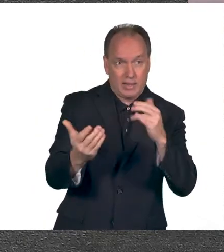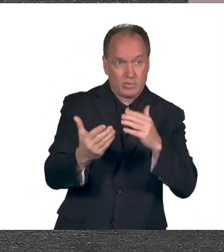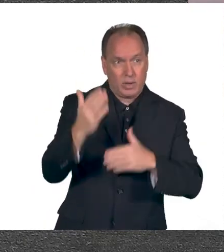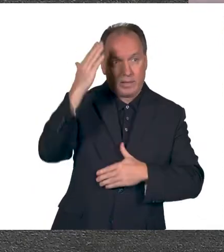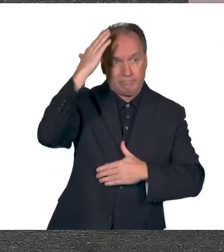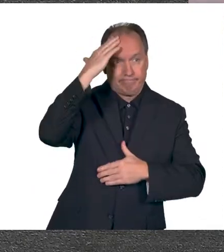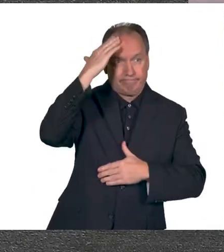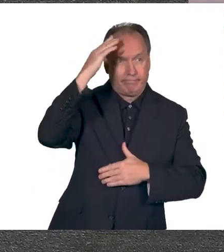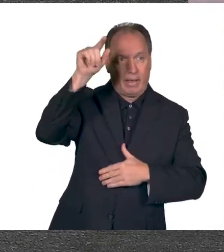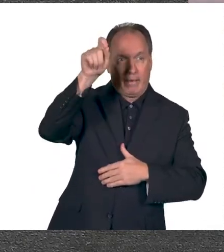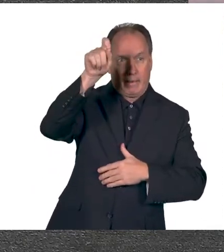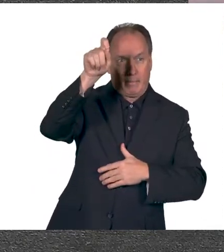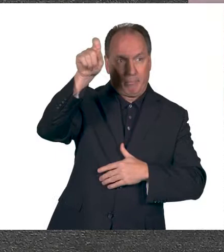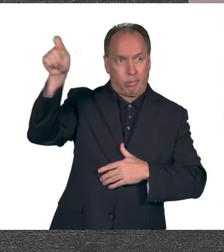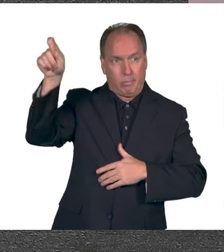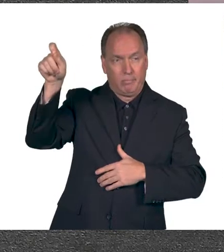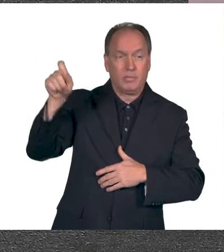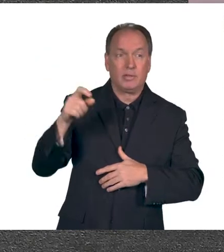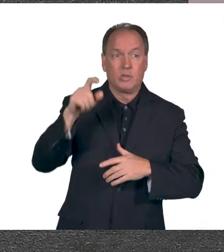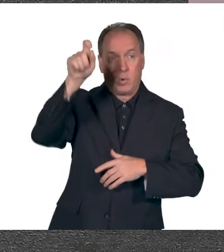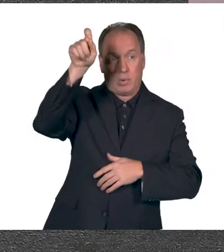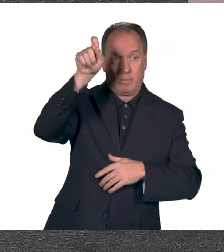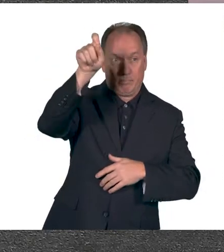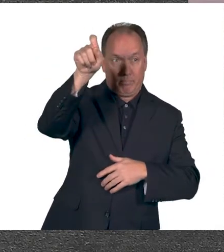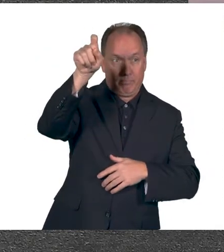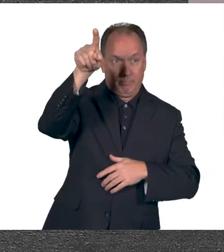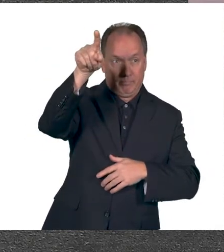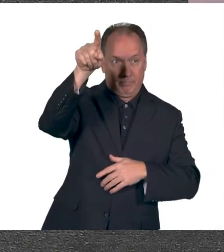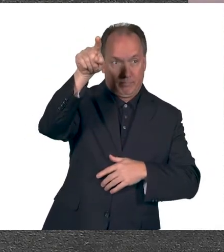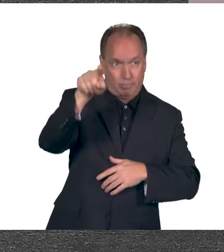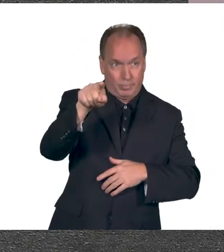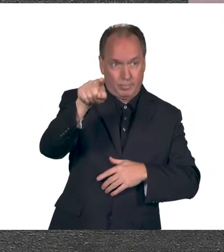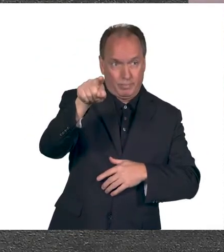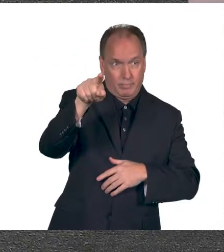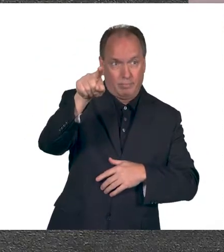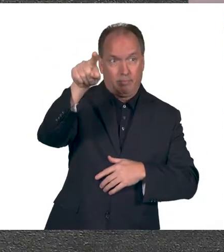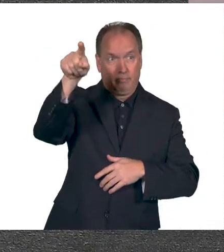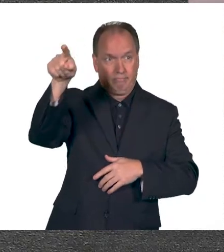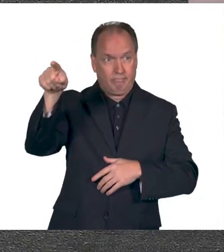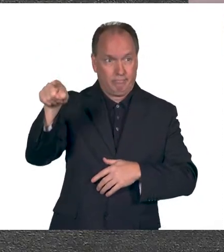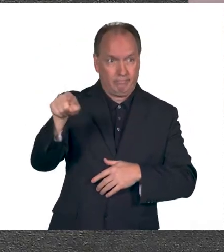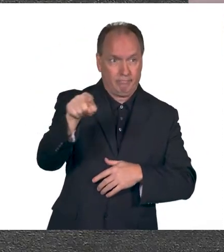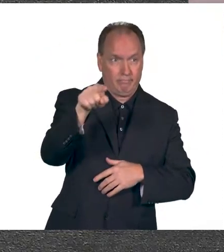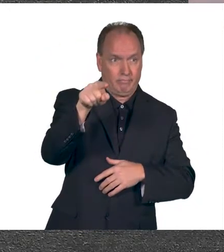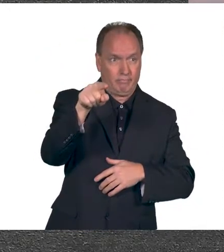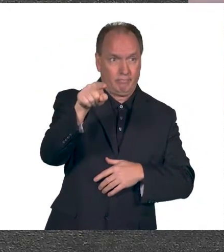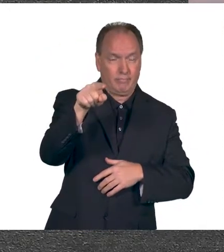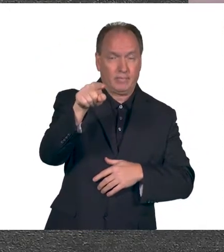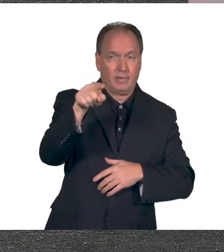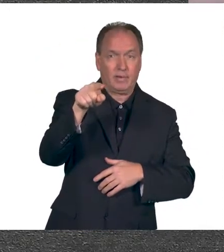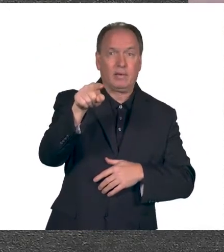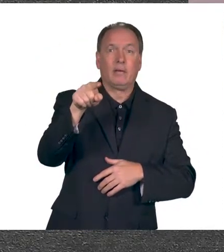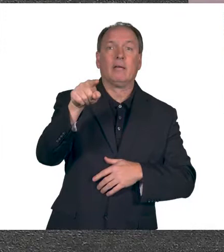so we're gonna start here ready? Pull straight down, curve back and around,